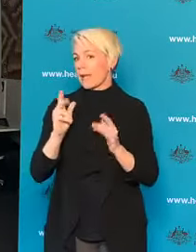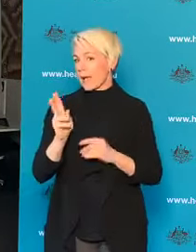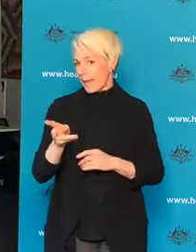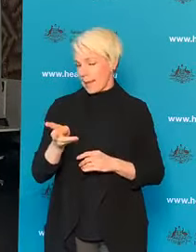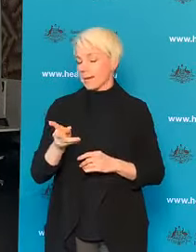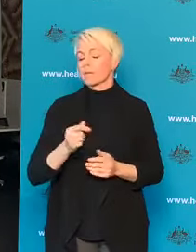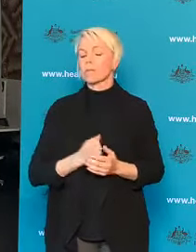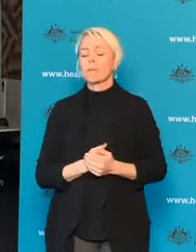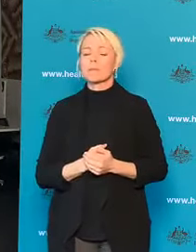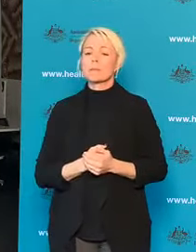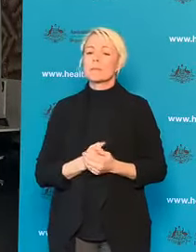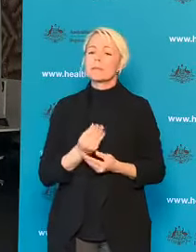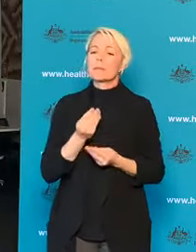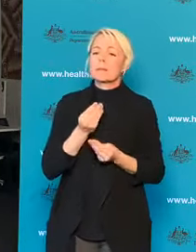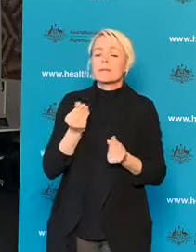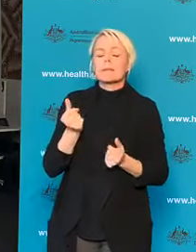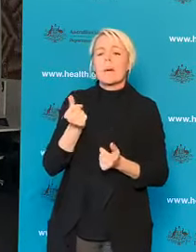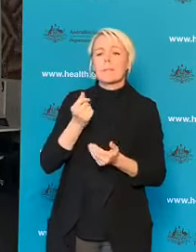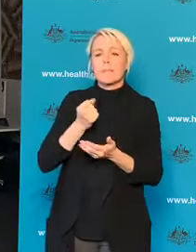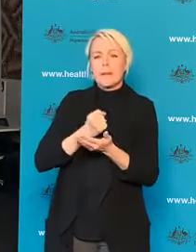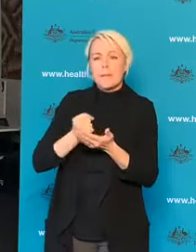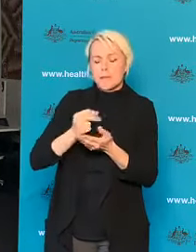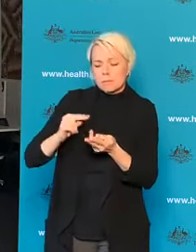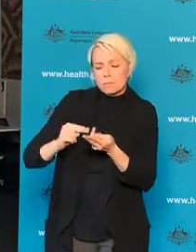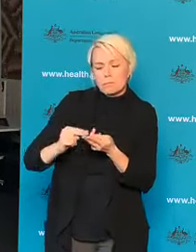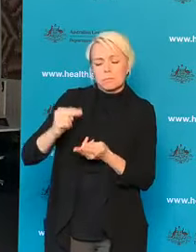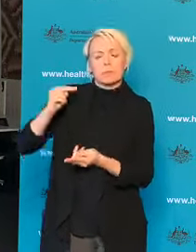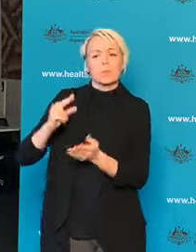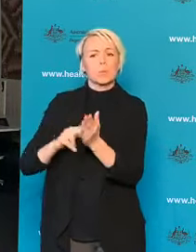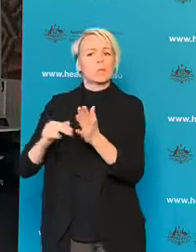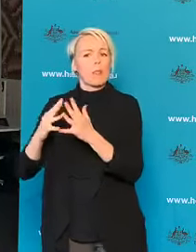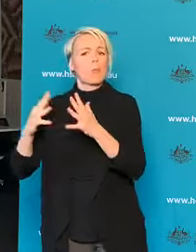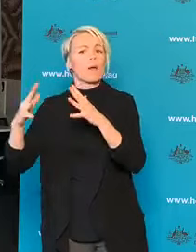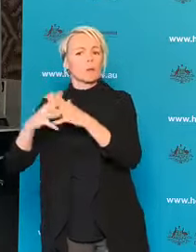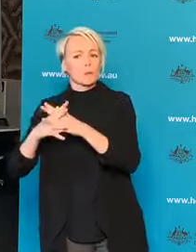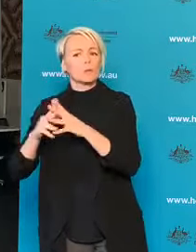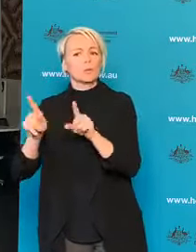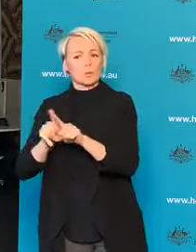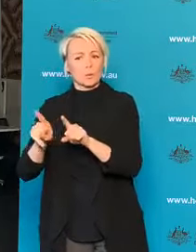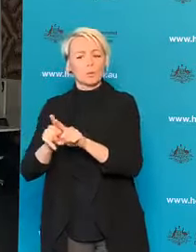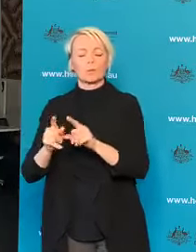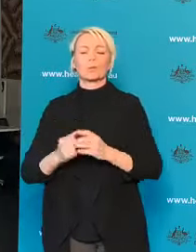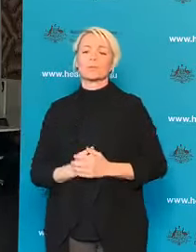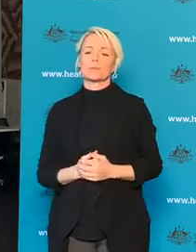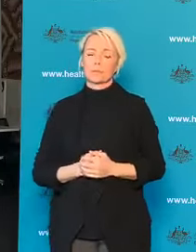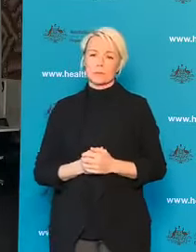resurgence occurring in New South Wales. We continue to see the number of new cases in New South